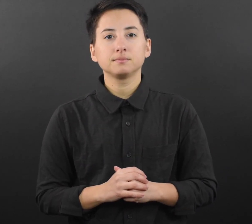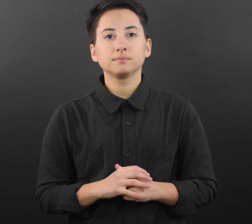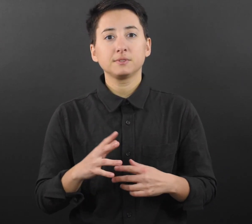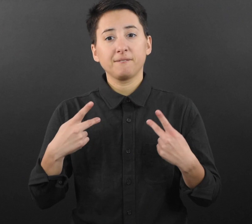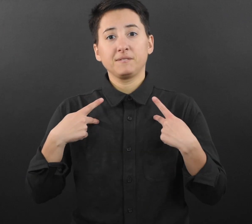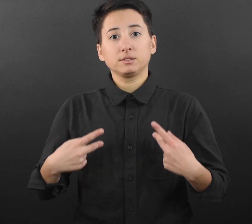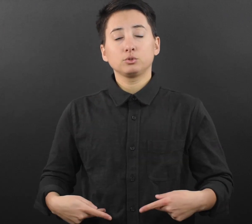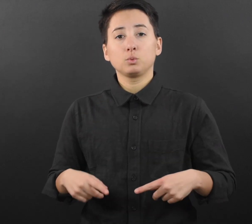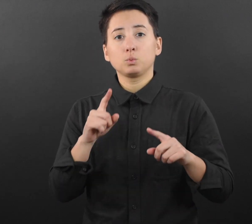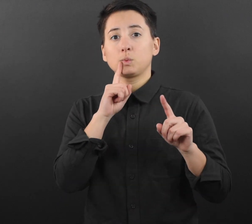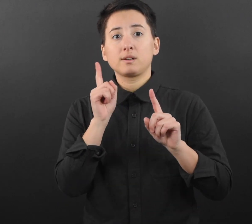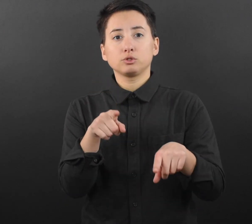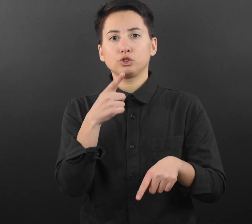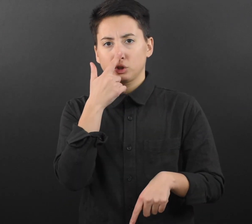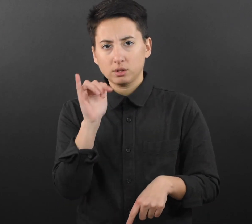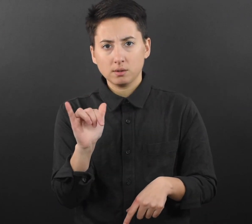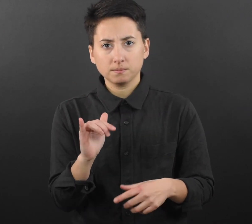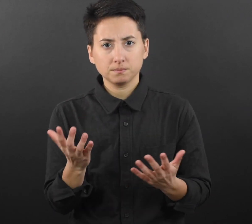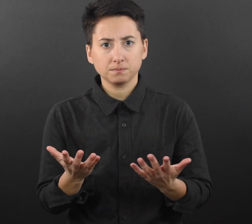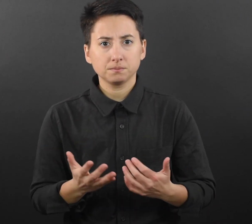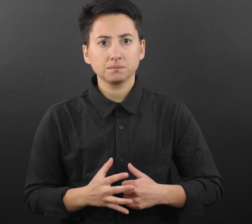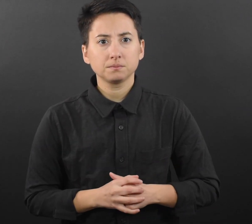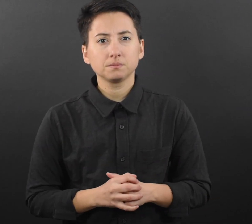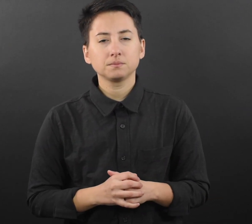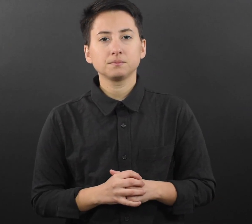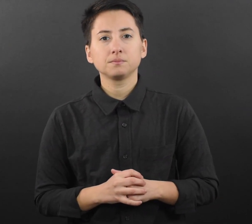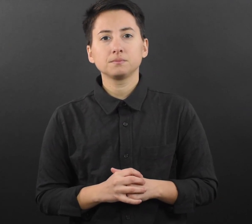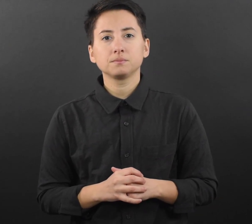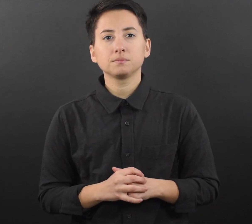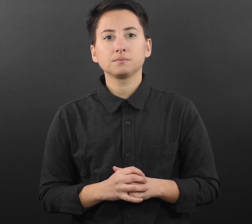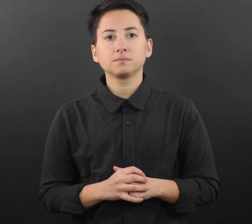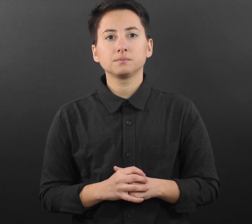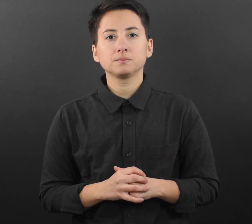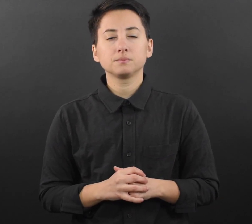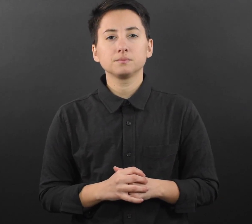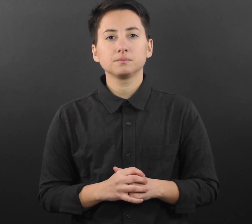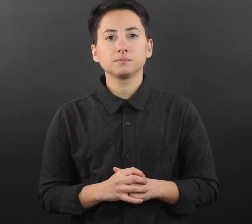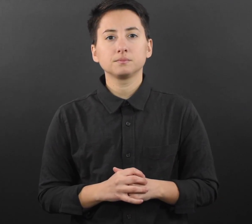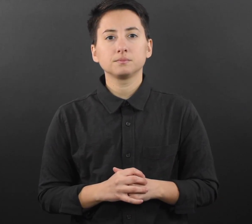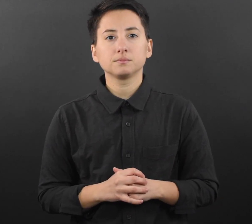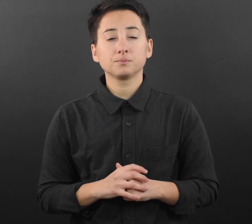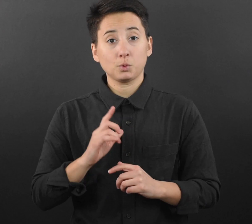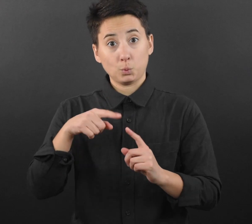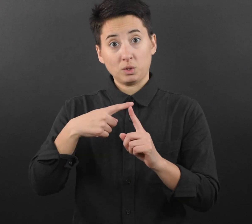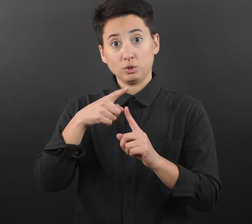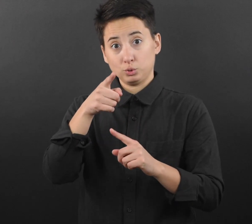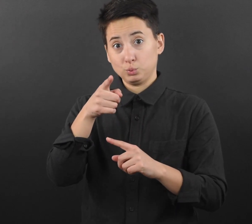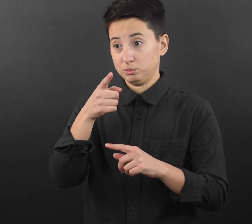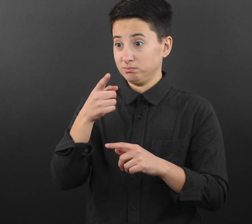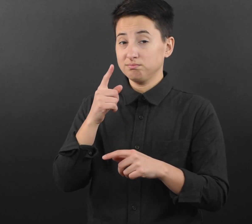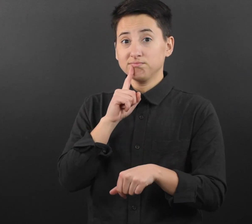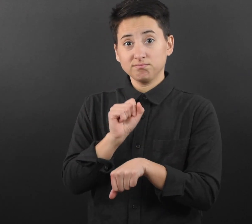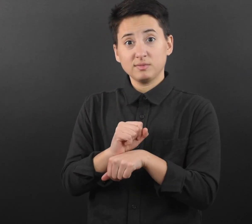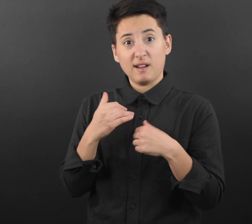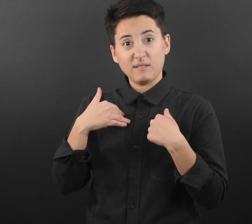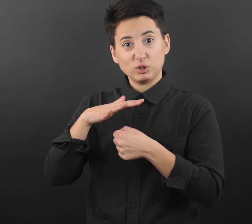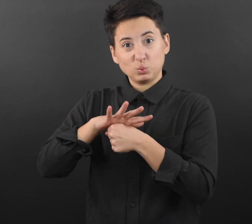Physical reactions  When you are under stress, your body reacts.